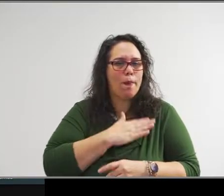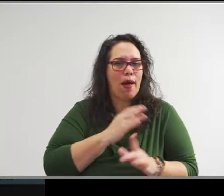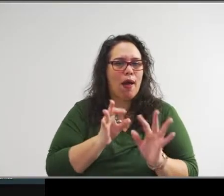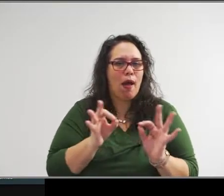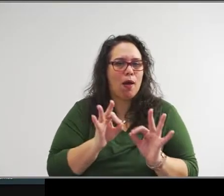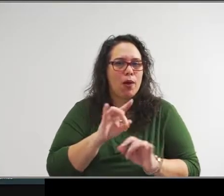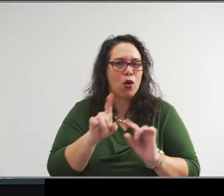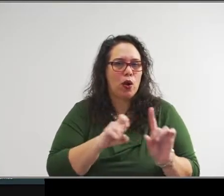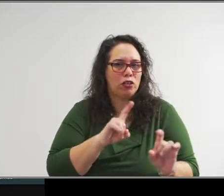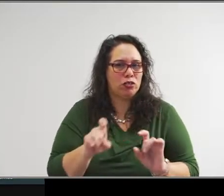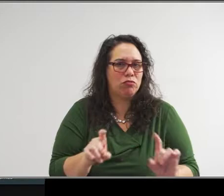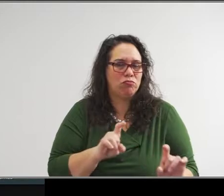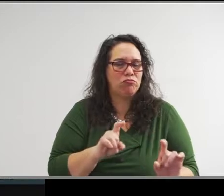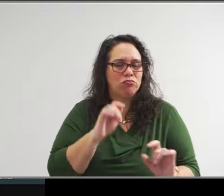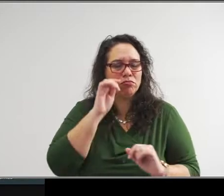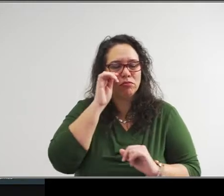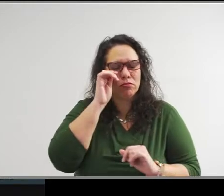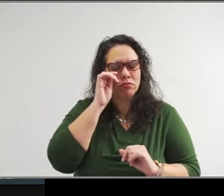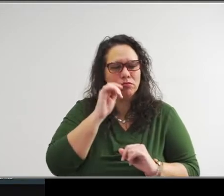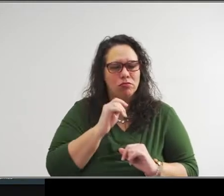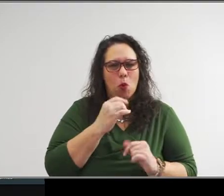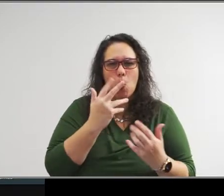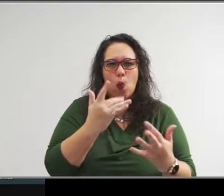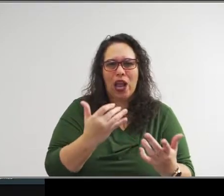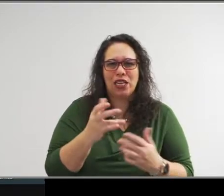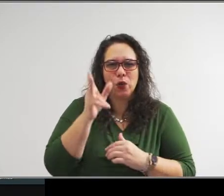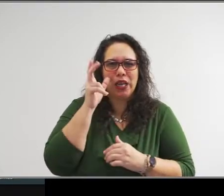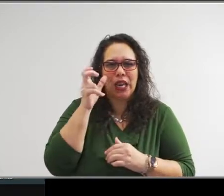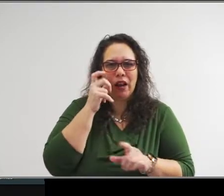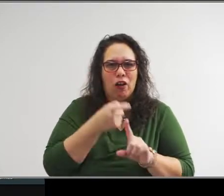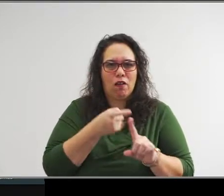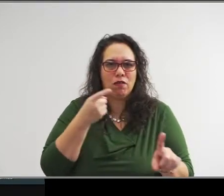with what we hear regarding art reopening of schools.